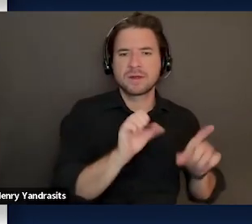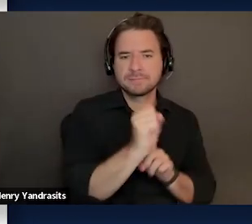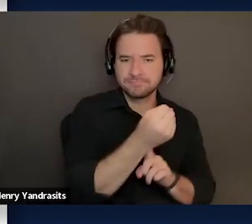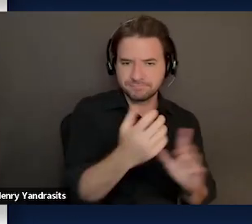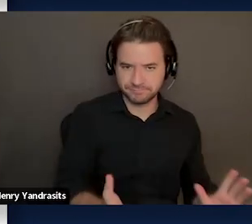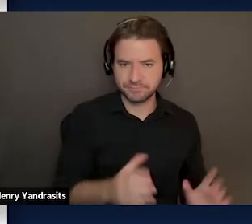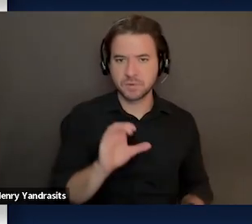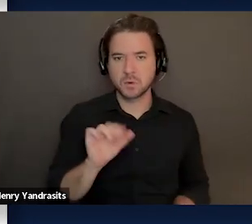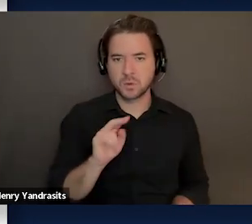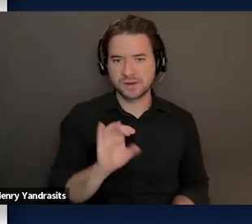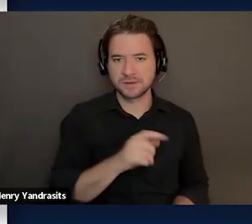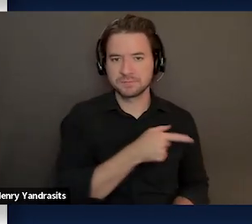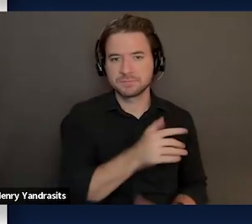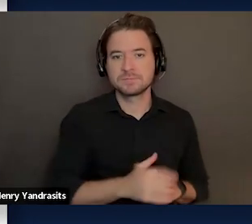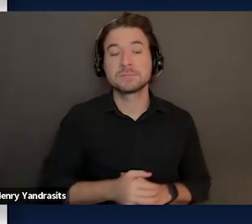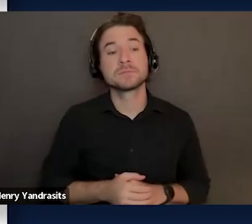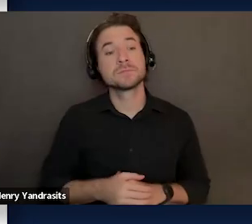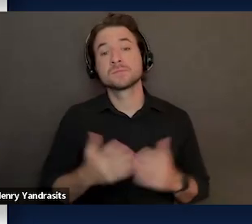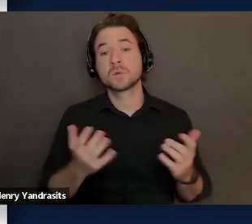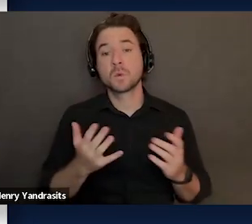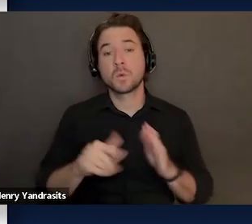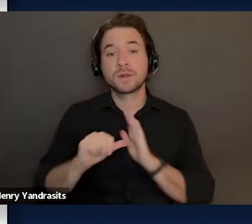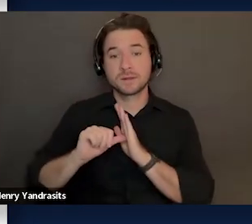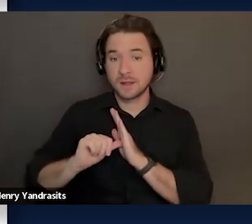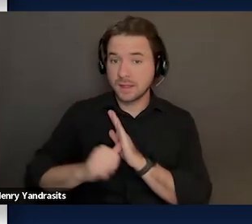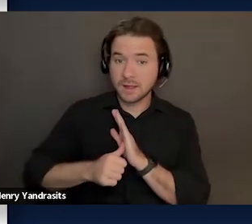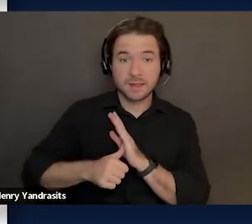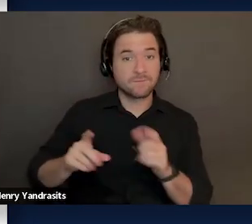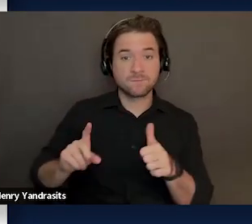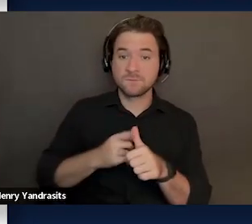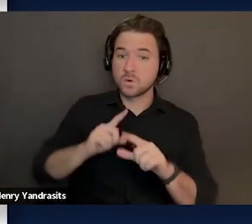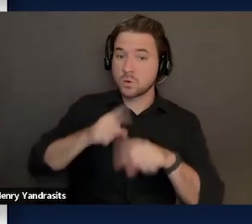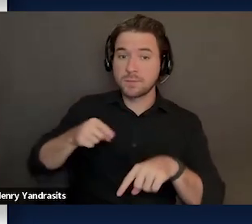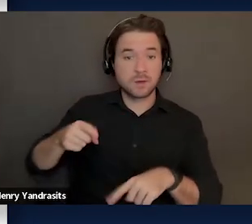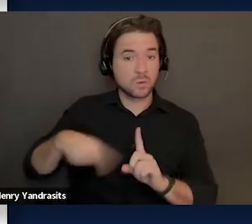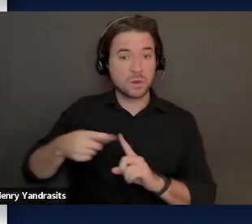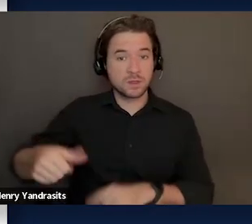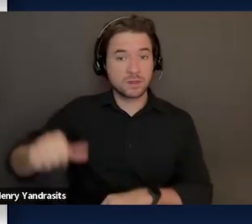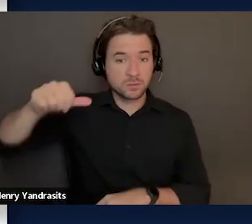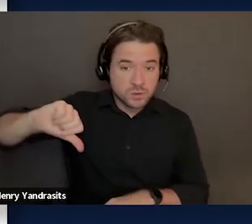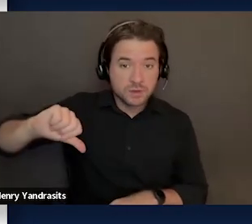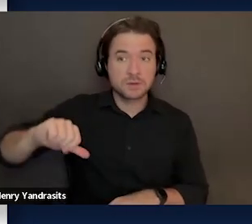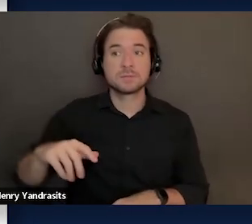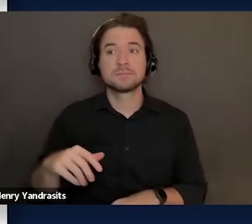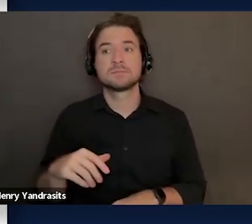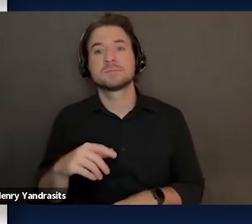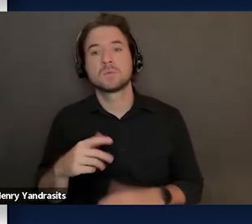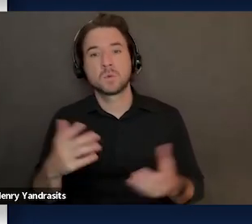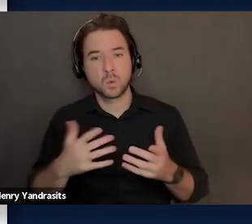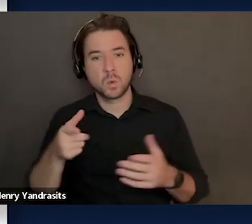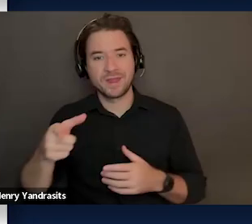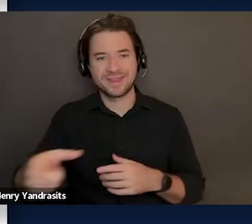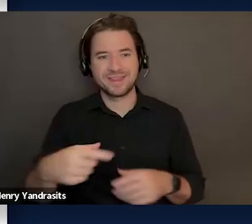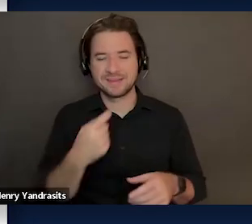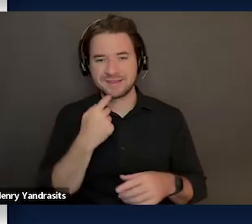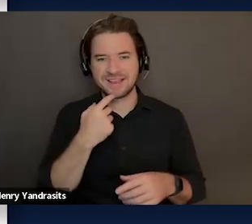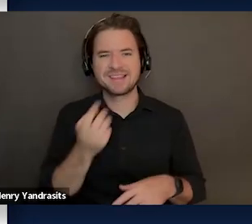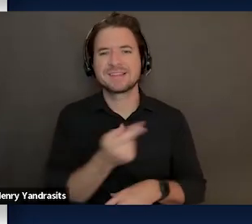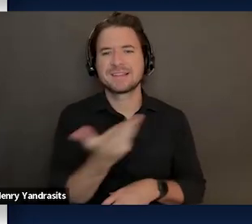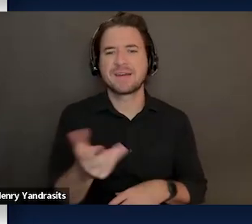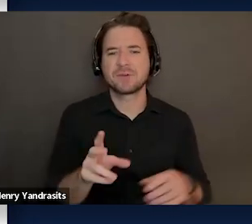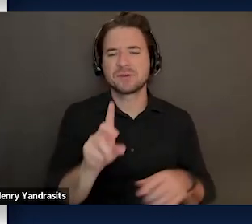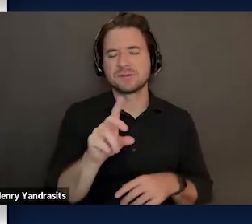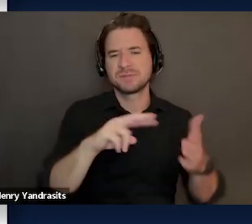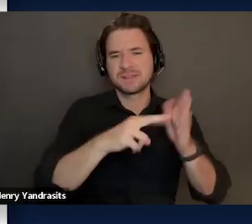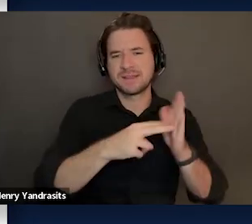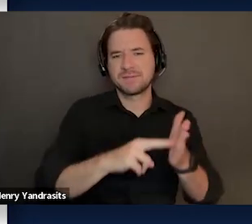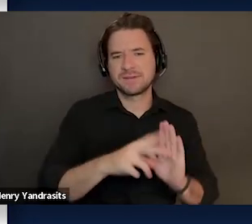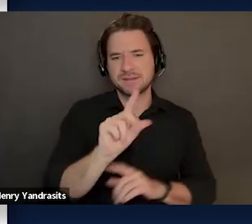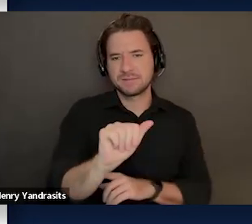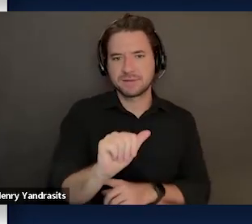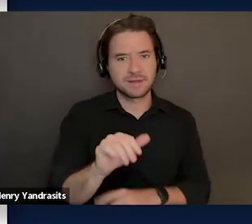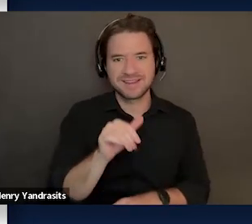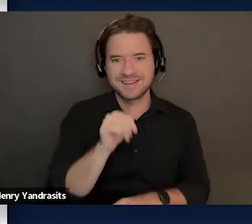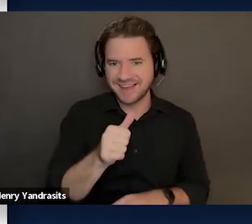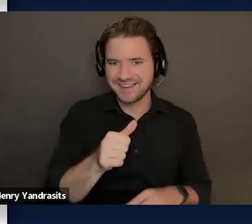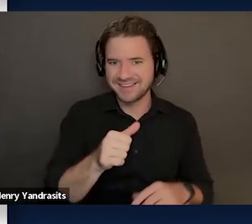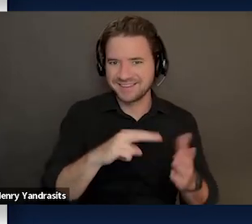So, what gets highlighted, actually, in the initial response, uh, to this… to this rejection, and what I'll highlight here, is that what they've cited as multiple definitions of disability are not definitions of disability.